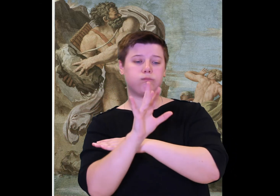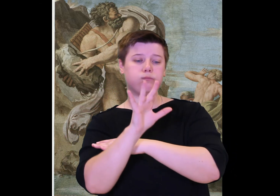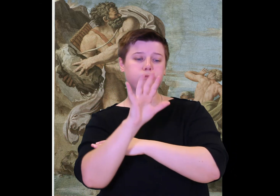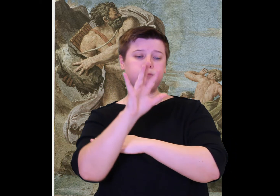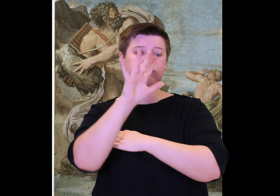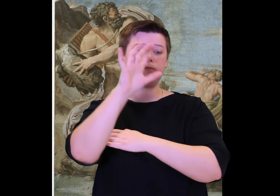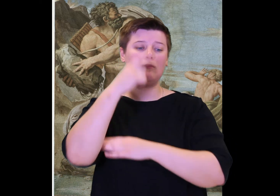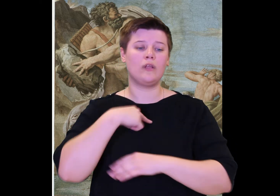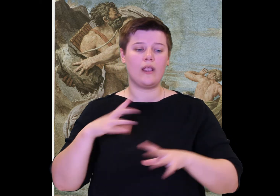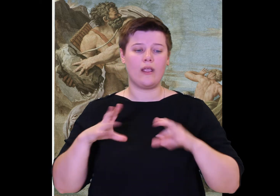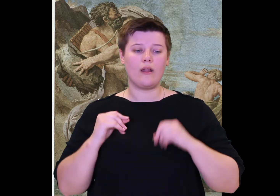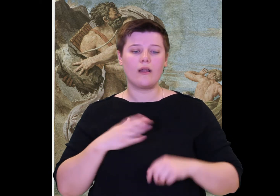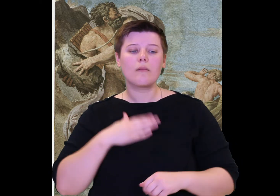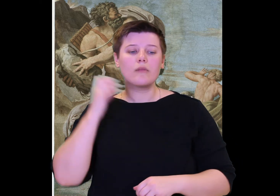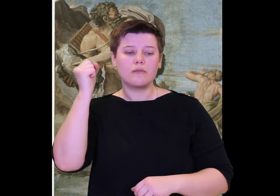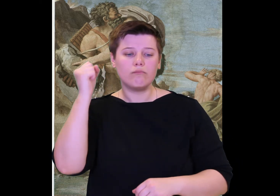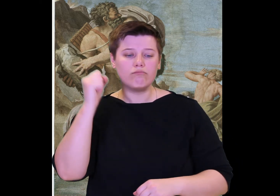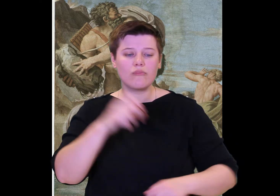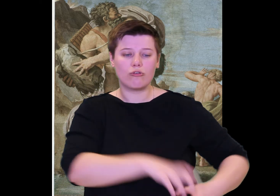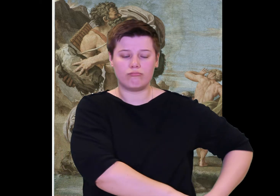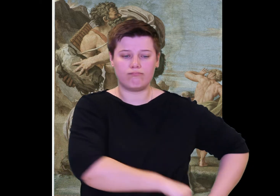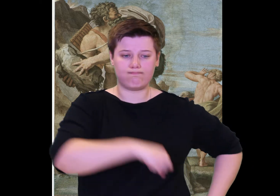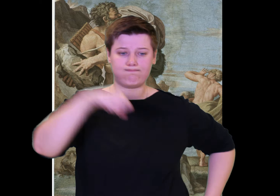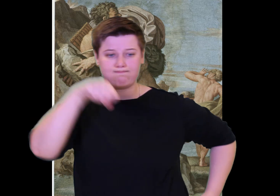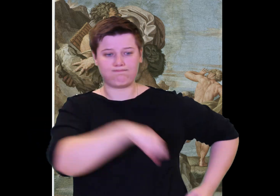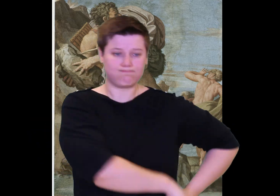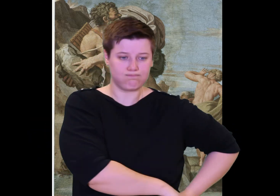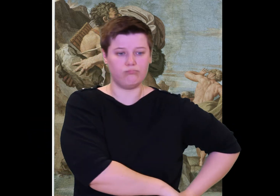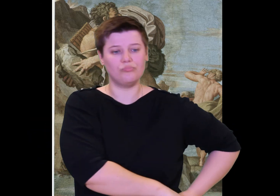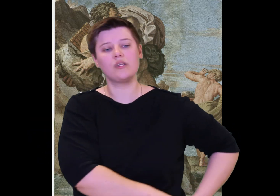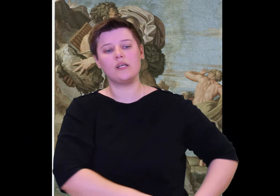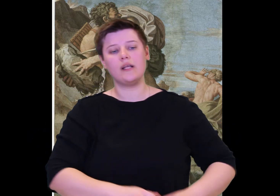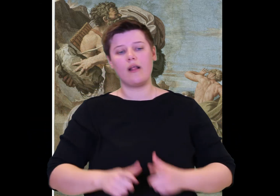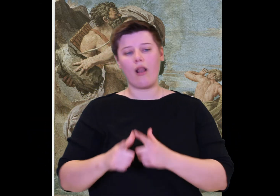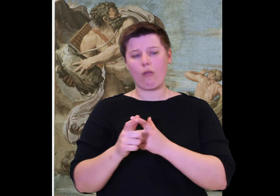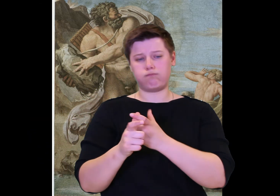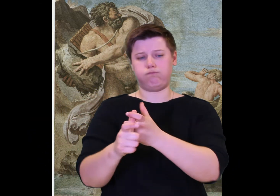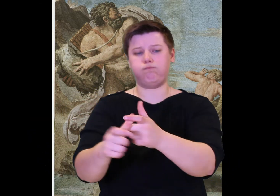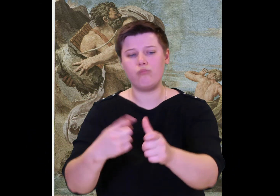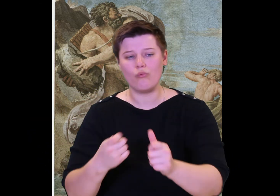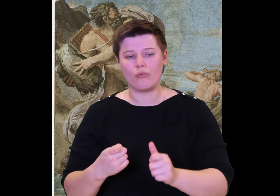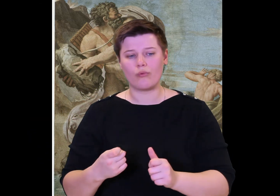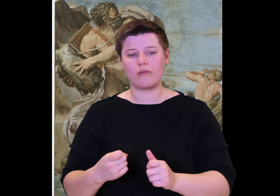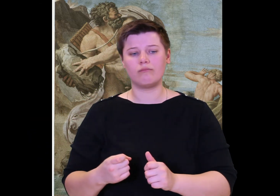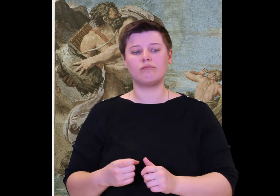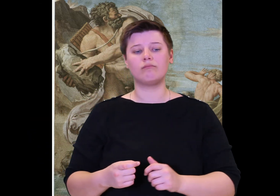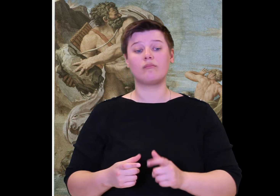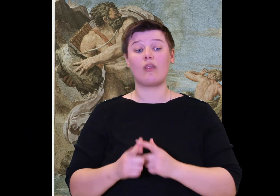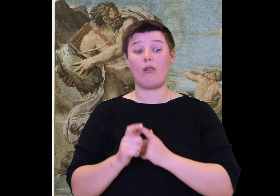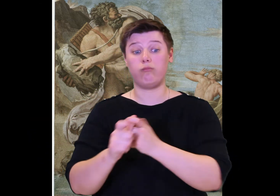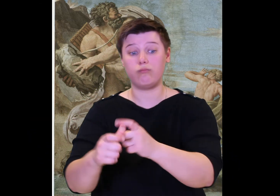We reached Aeaea, home of the beautiful, dreadful goddess Circe, who speaks in human languages.